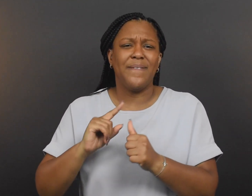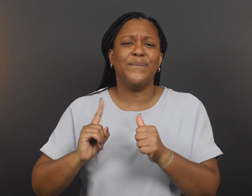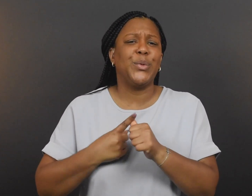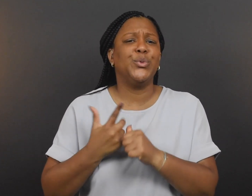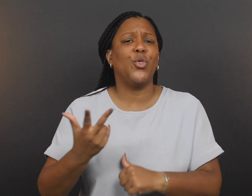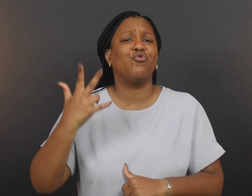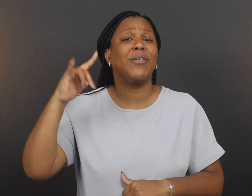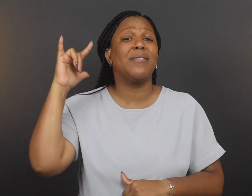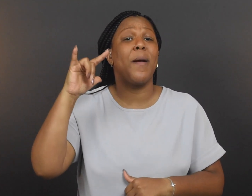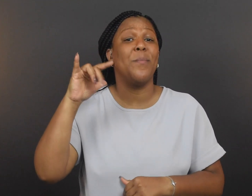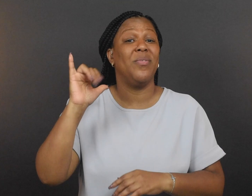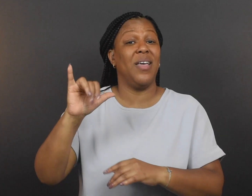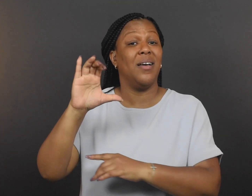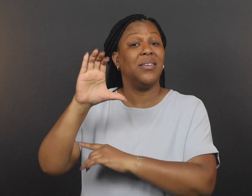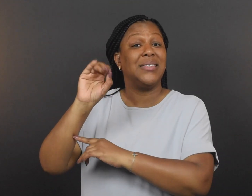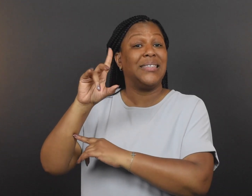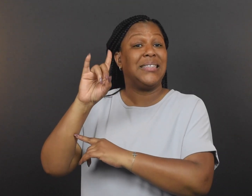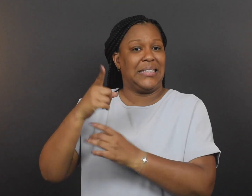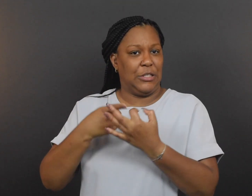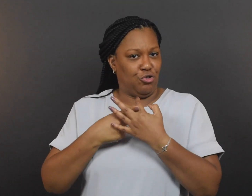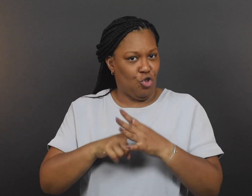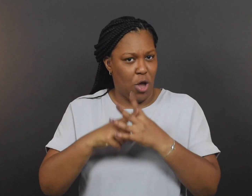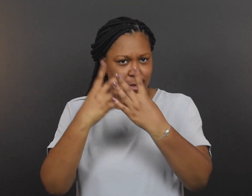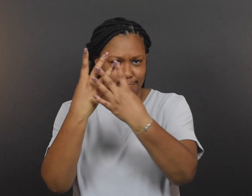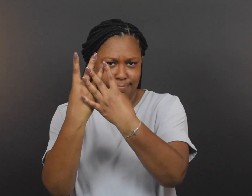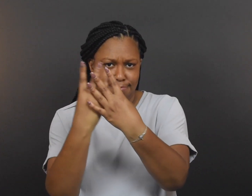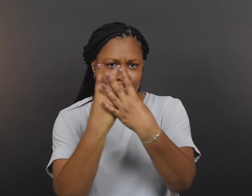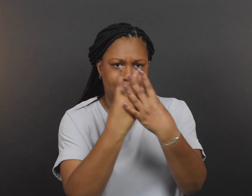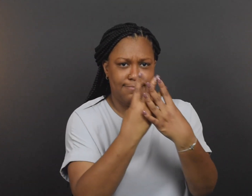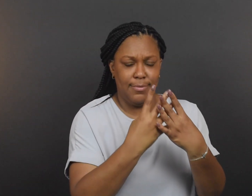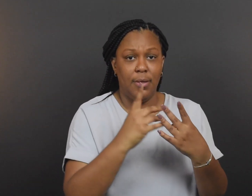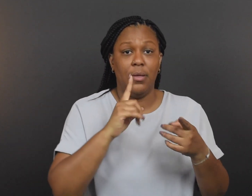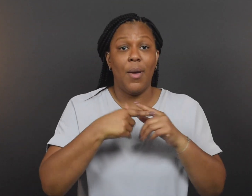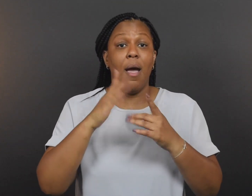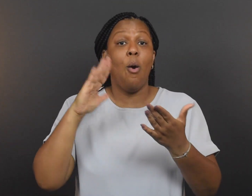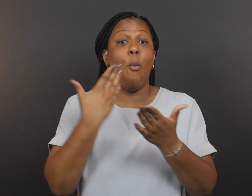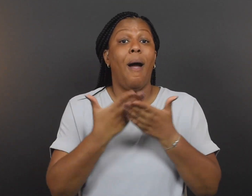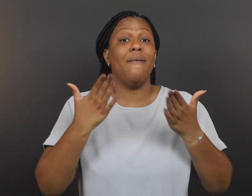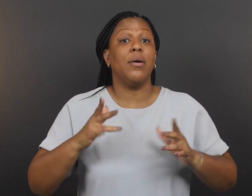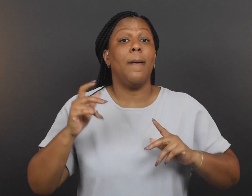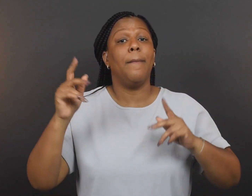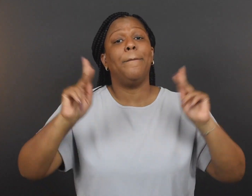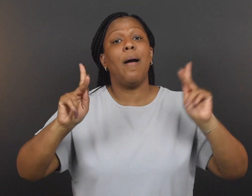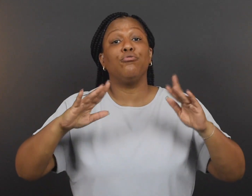the first three airports where CDC began screening arriving passengers from Wuhan.